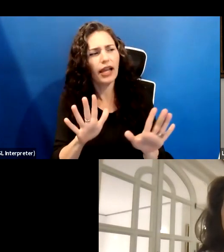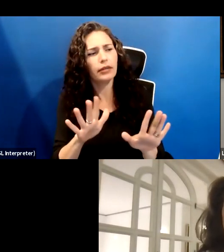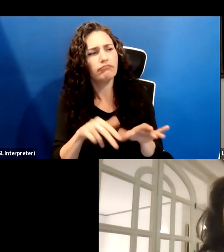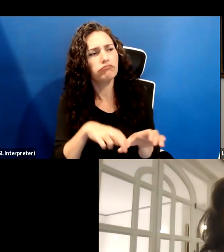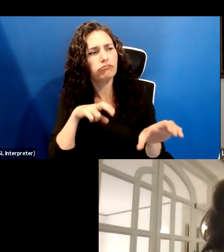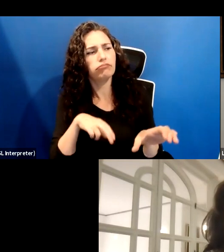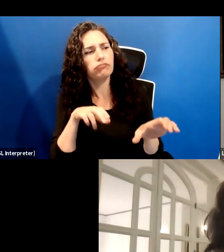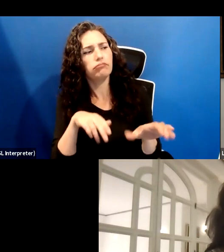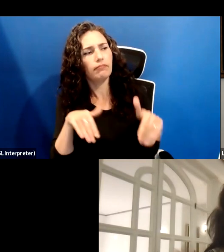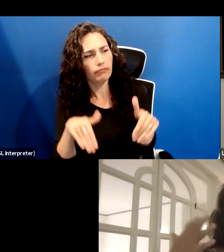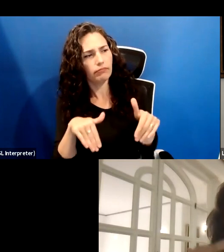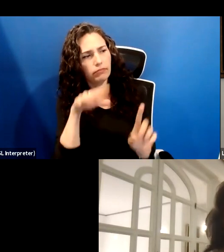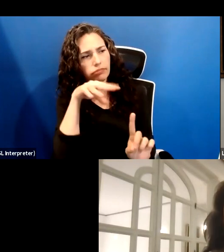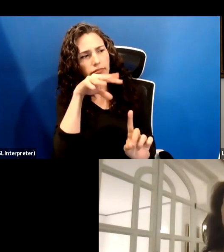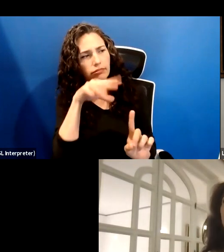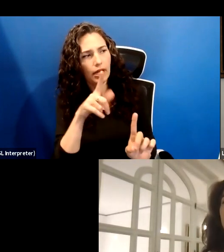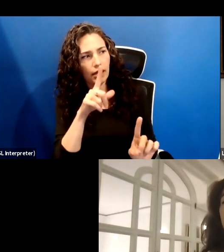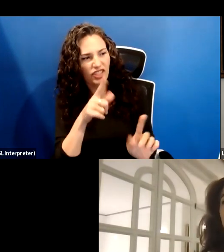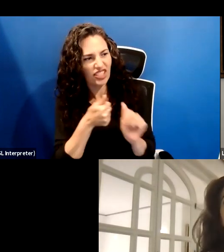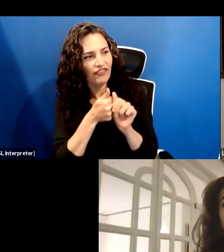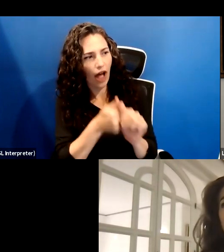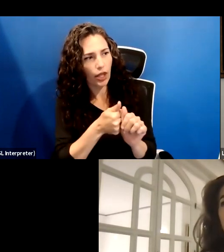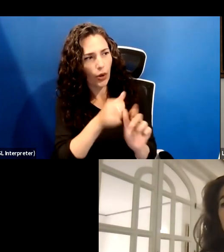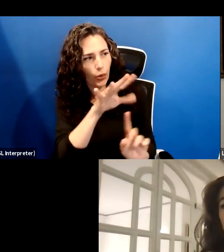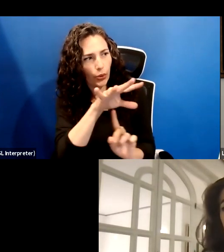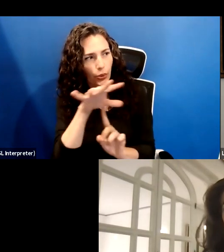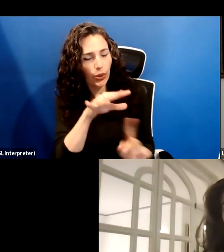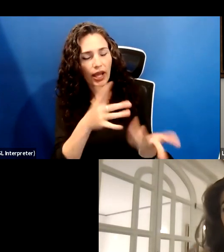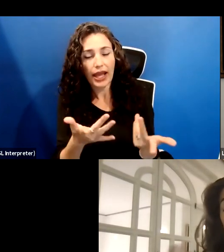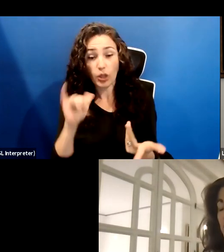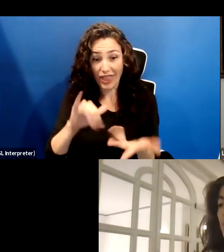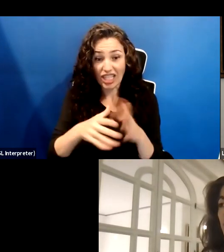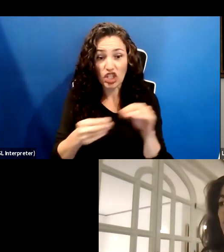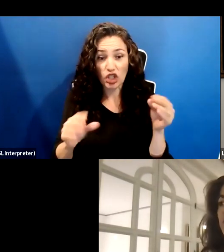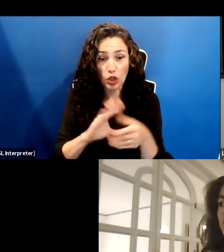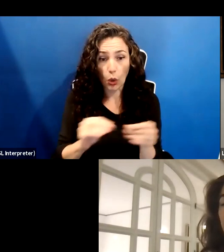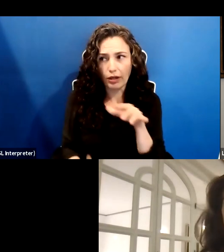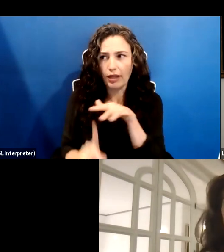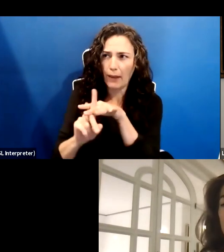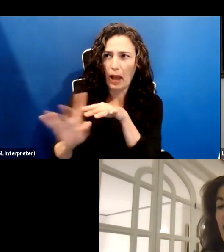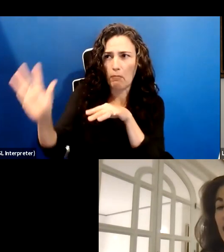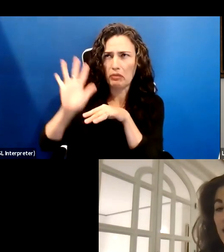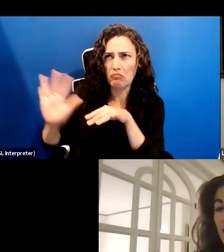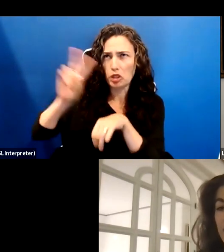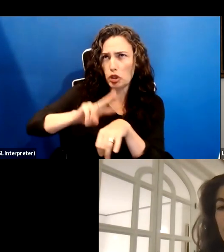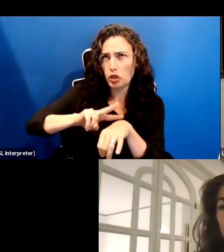this story came on my radar, it was actually a long time ago, it was in 2009.